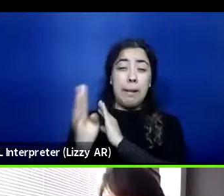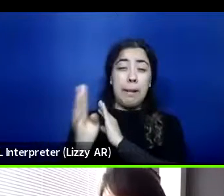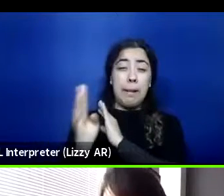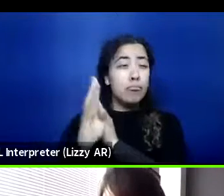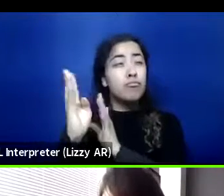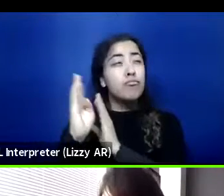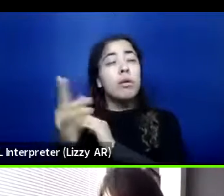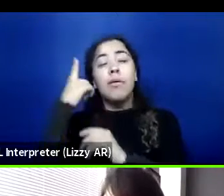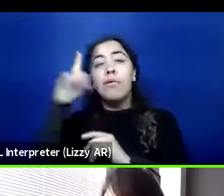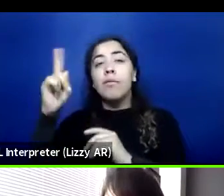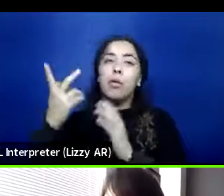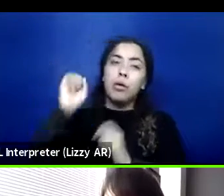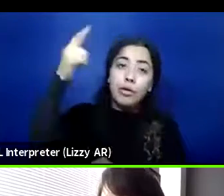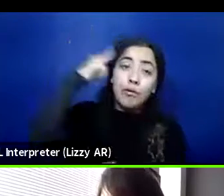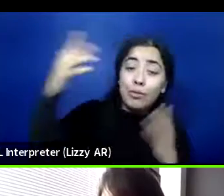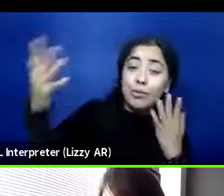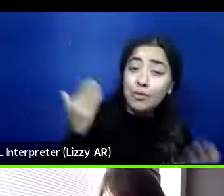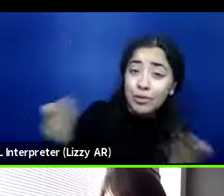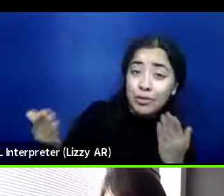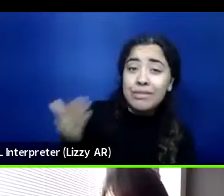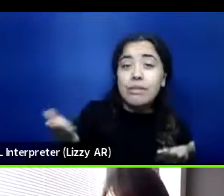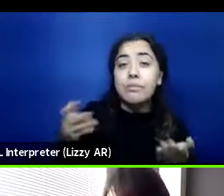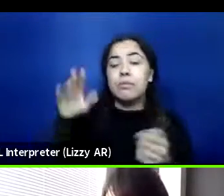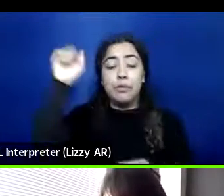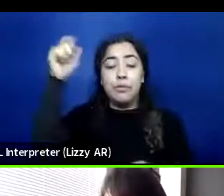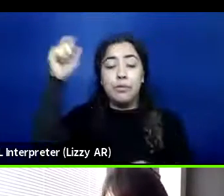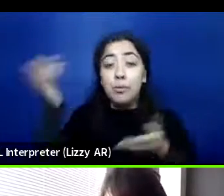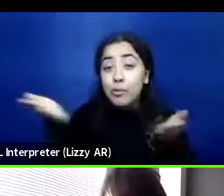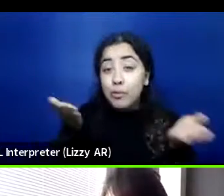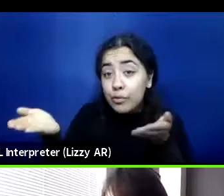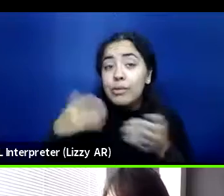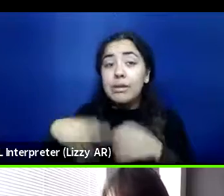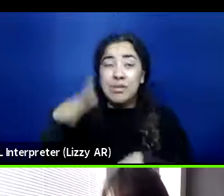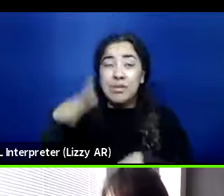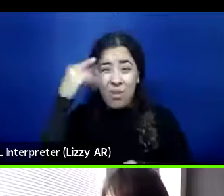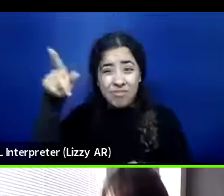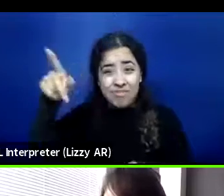they didn't have connectivity, or they didn't have the digital literacy skills at the comfort level